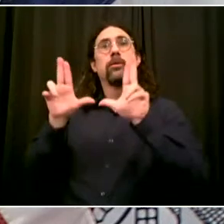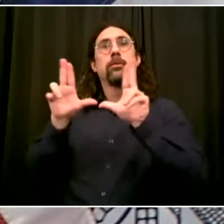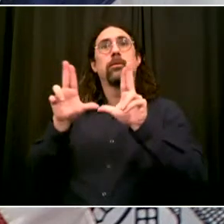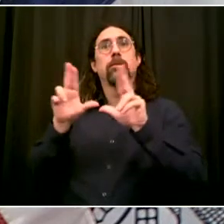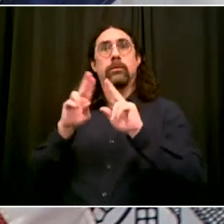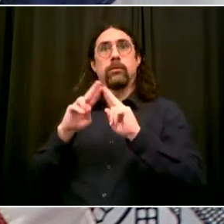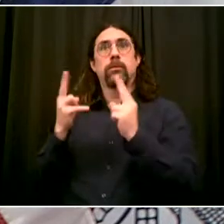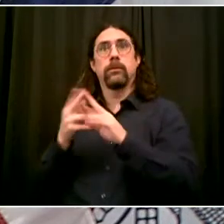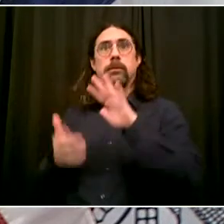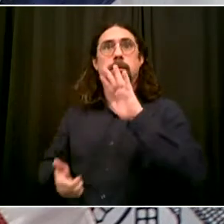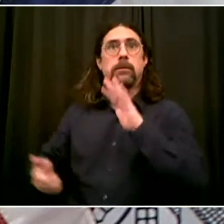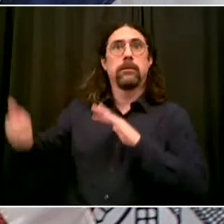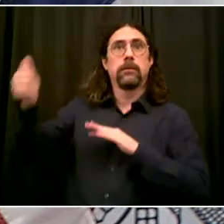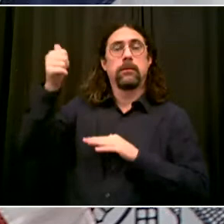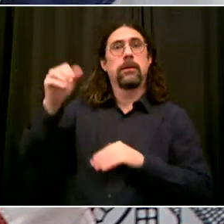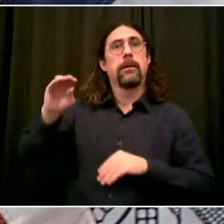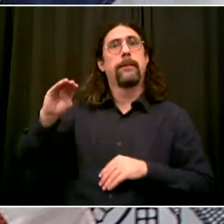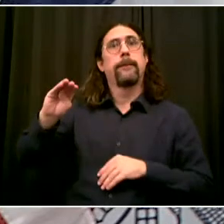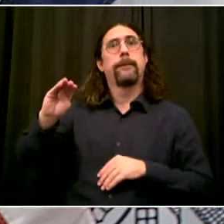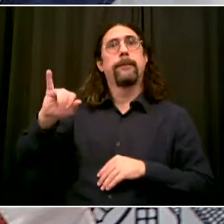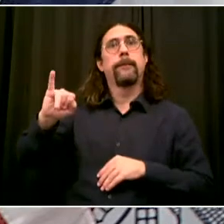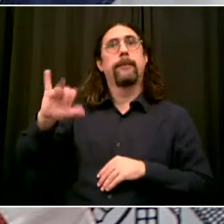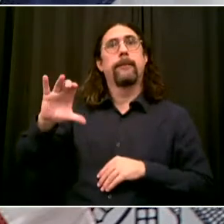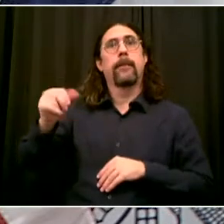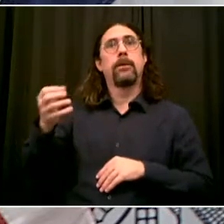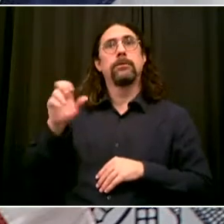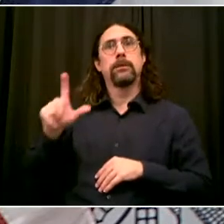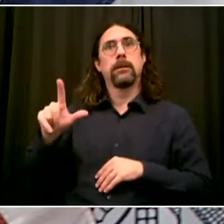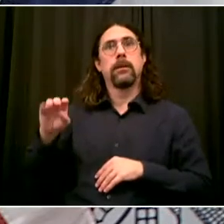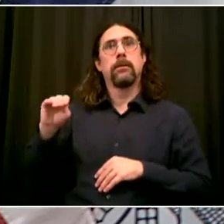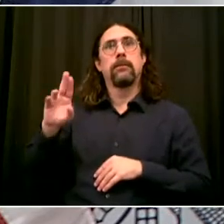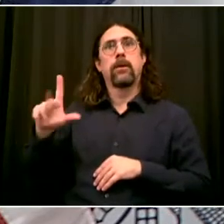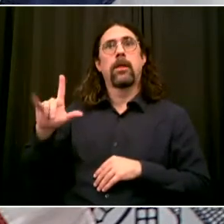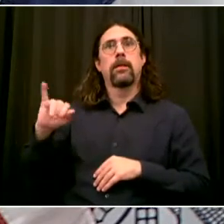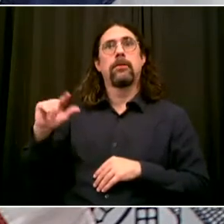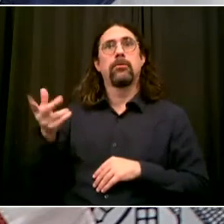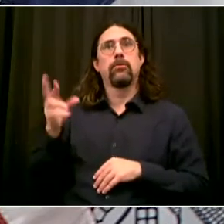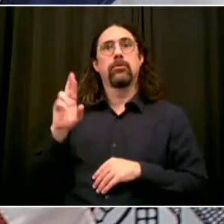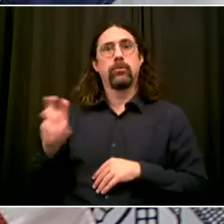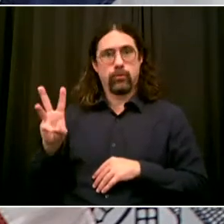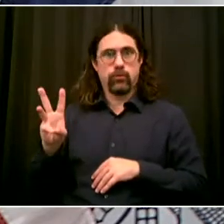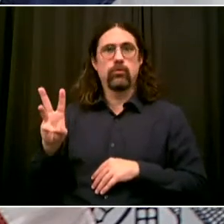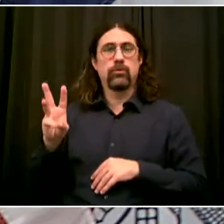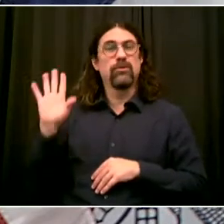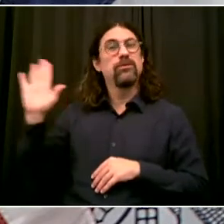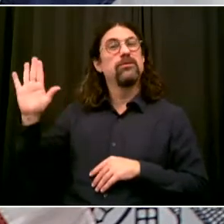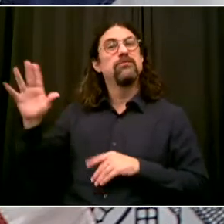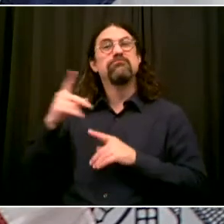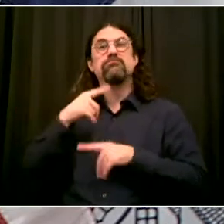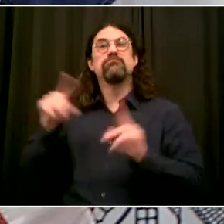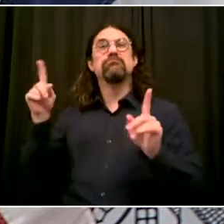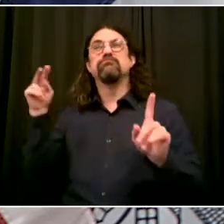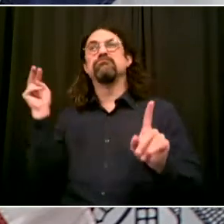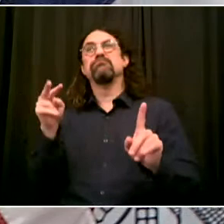US TO DO BUT I DIDN'T AGREE WITH MAYOR